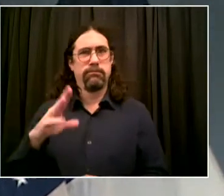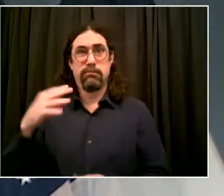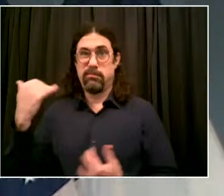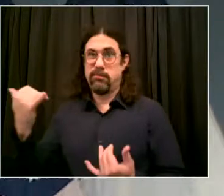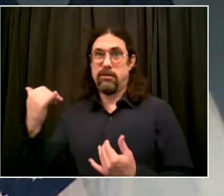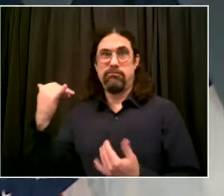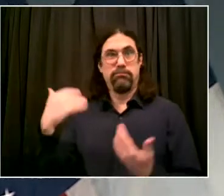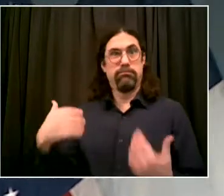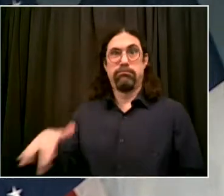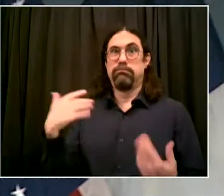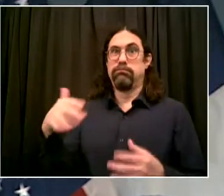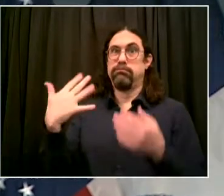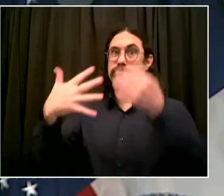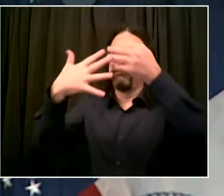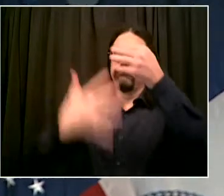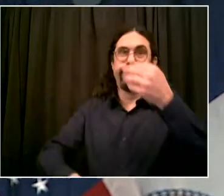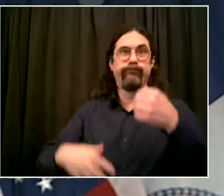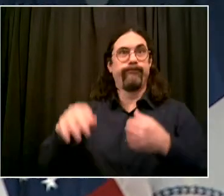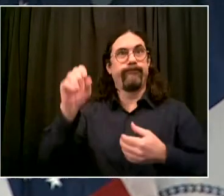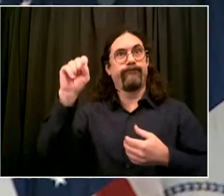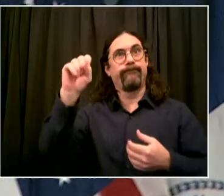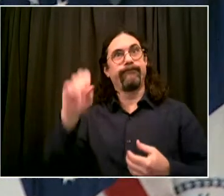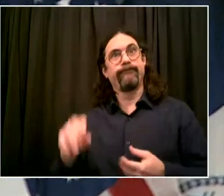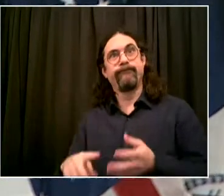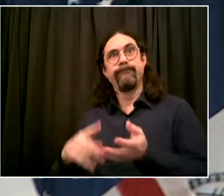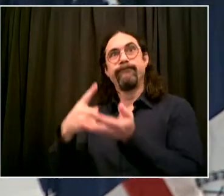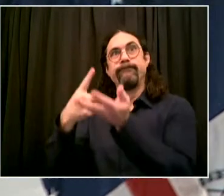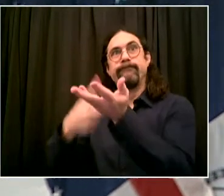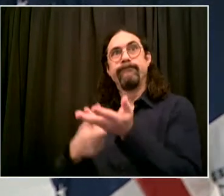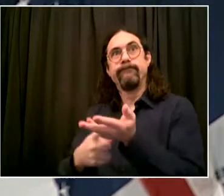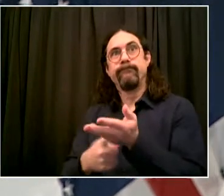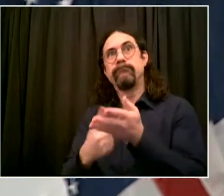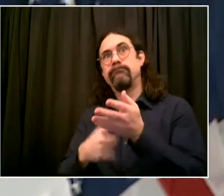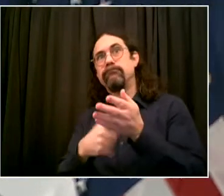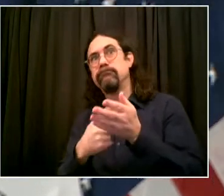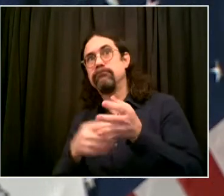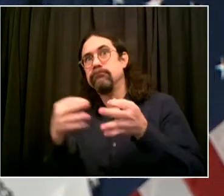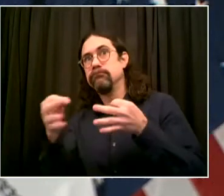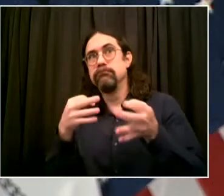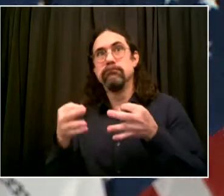GOOD MORNING EVEEYORNNE WE E HAVE